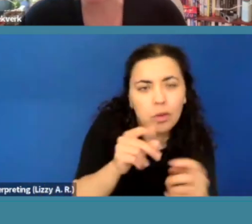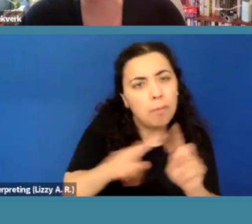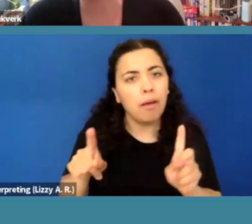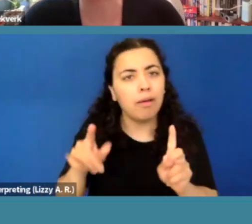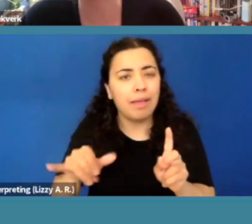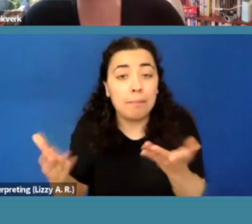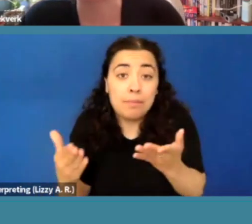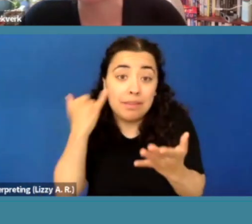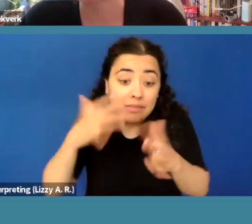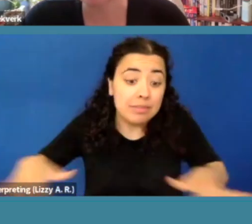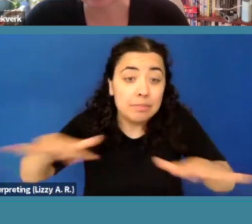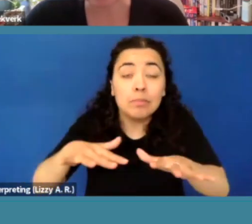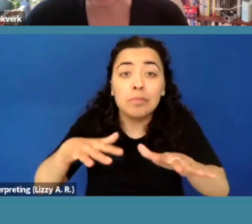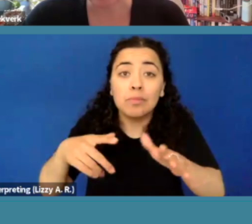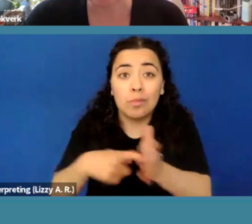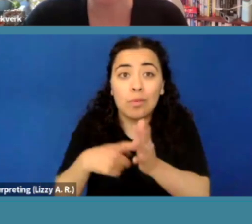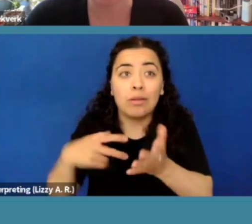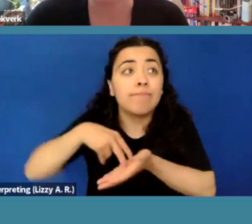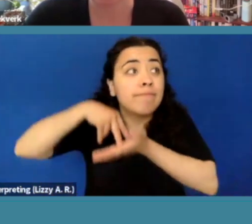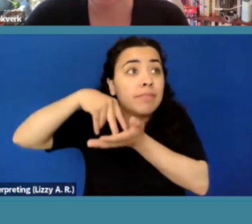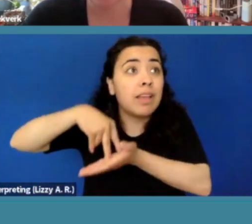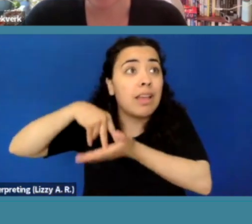a space that requires a lot of standing, for example.